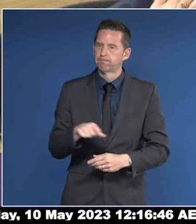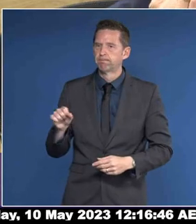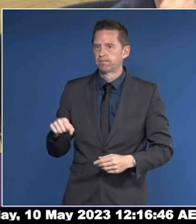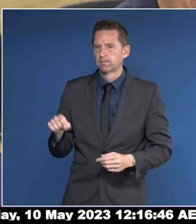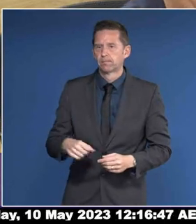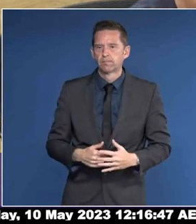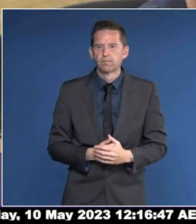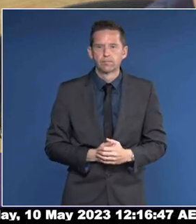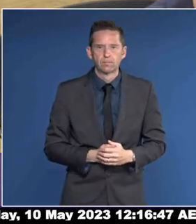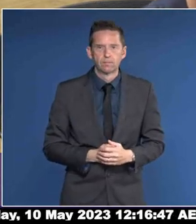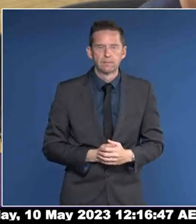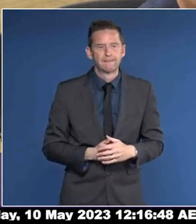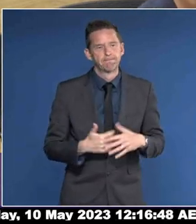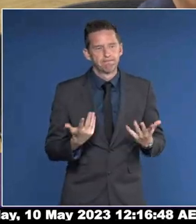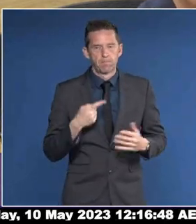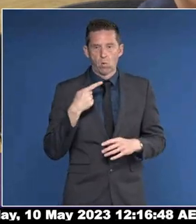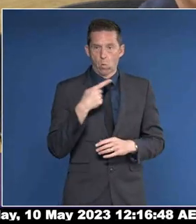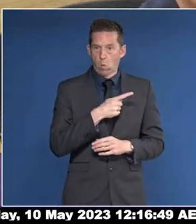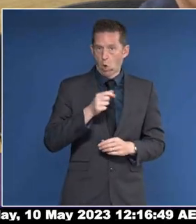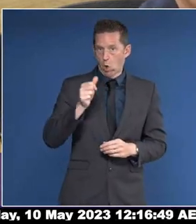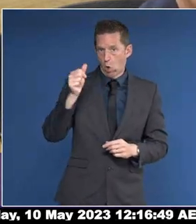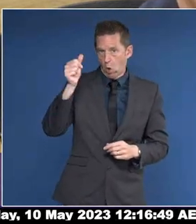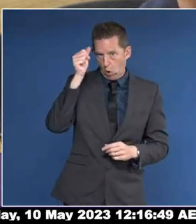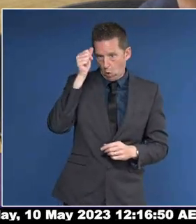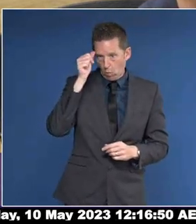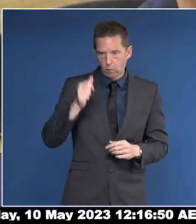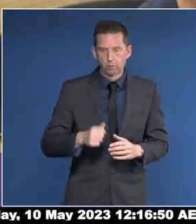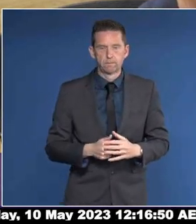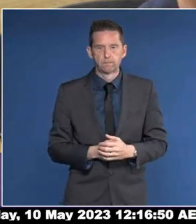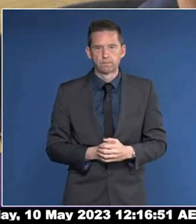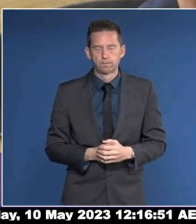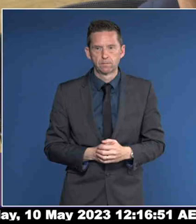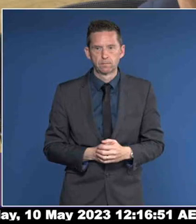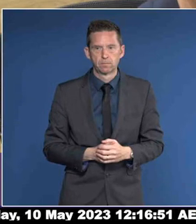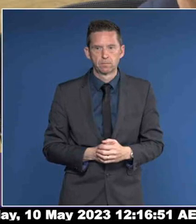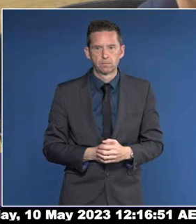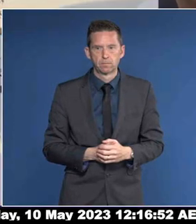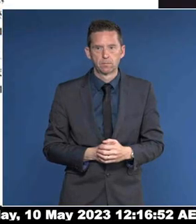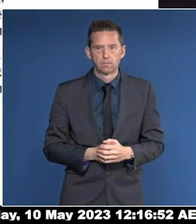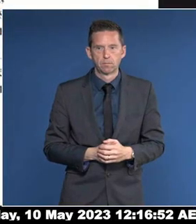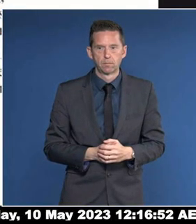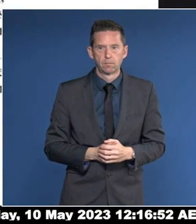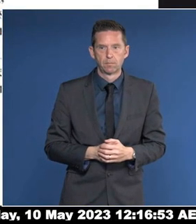And you're aware, aren't you, that the - this provision was amended with